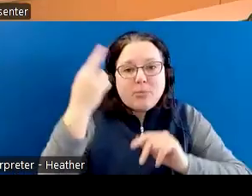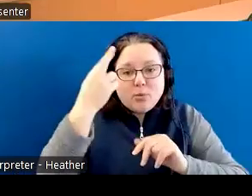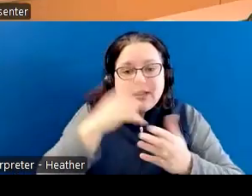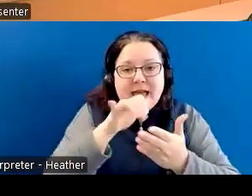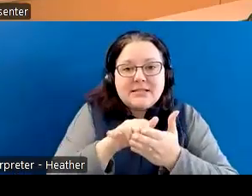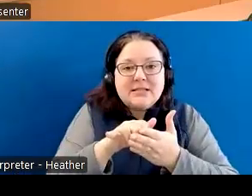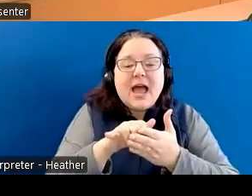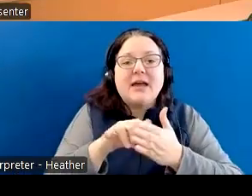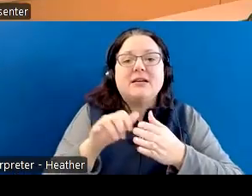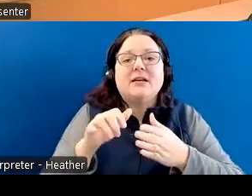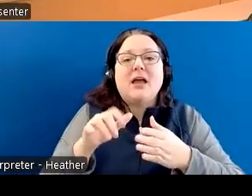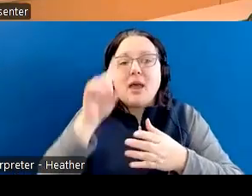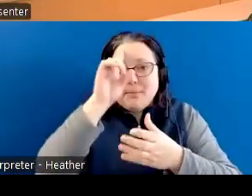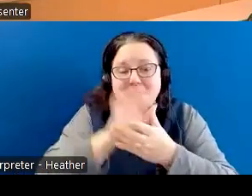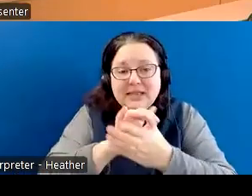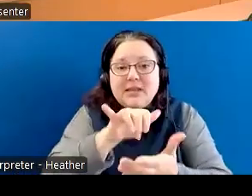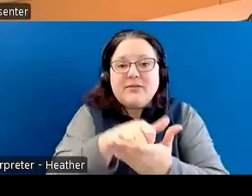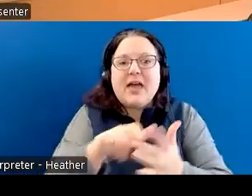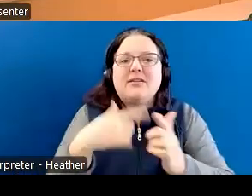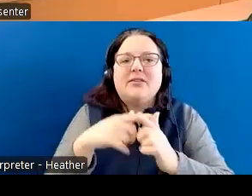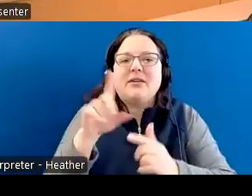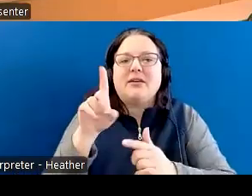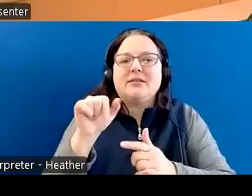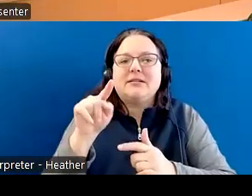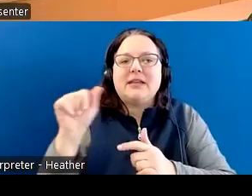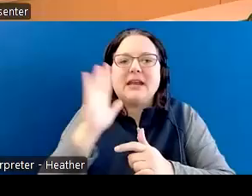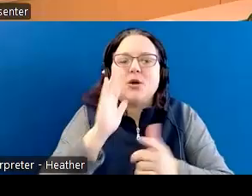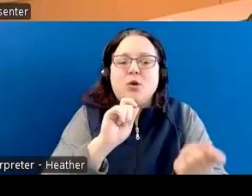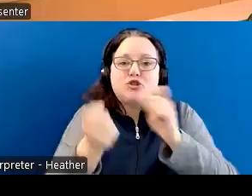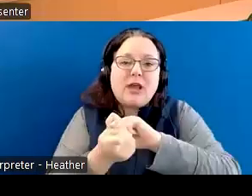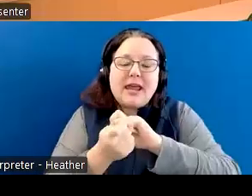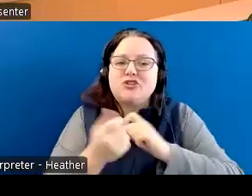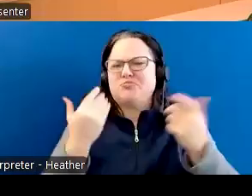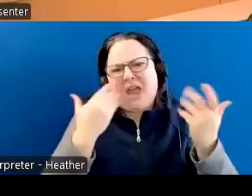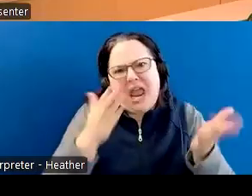on that um the data will change as well. I don't know if the right people are in the room when it